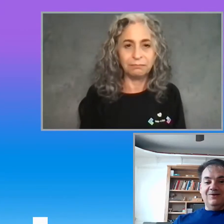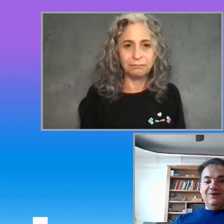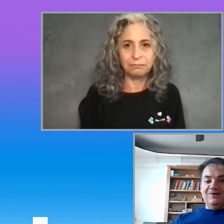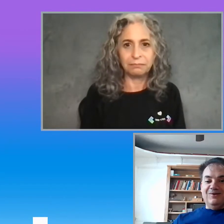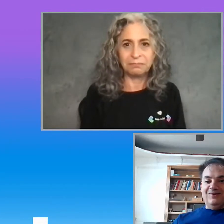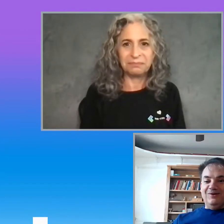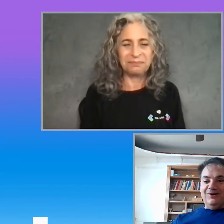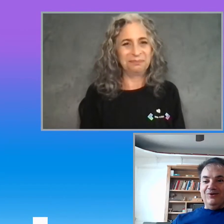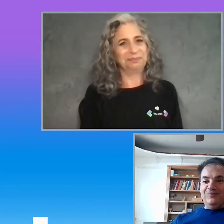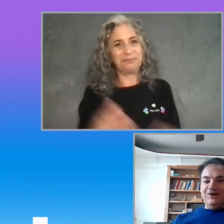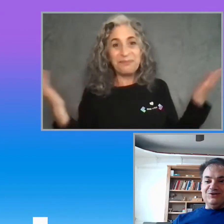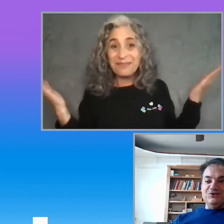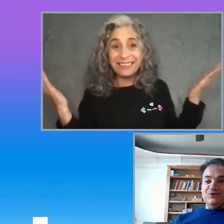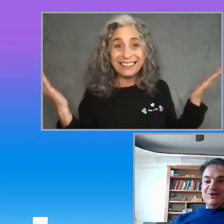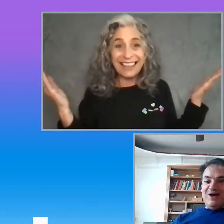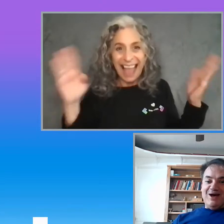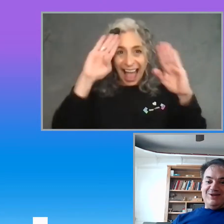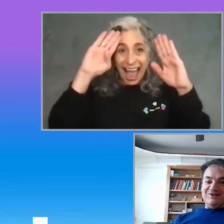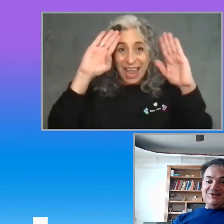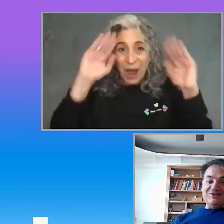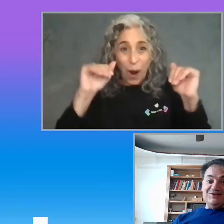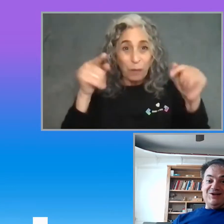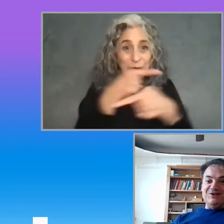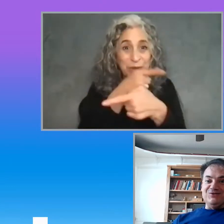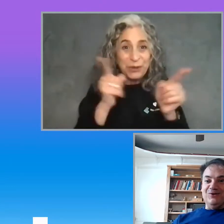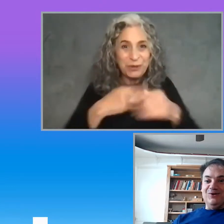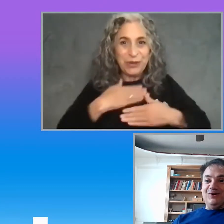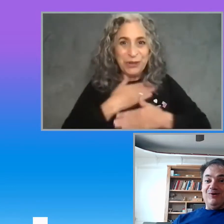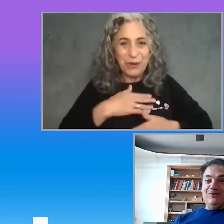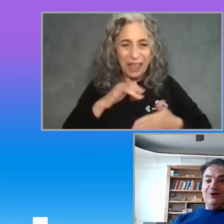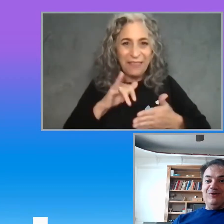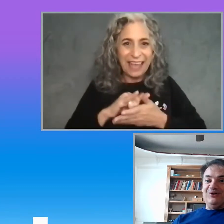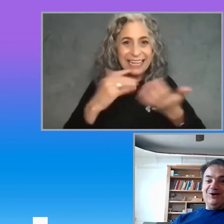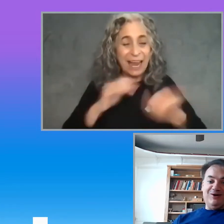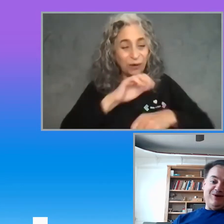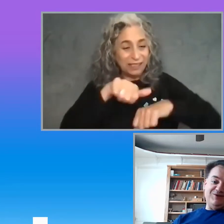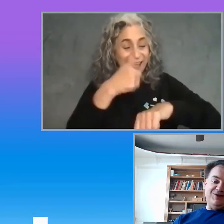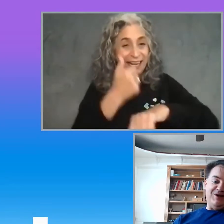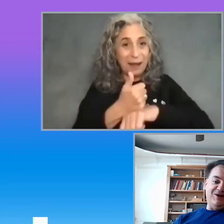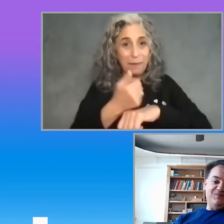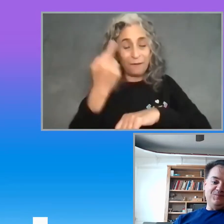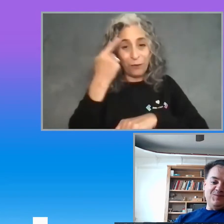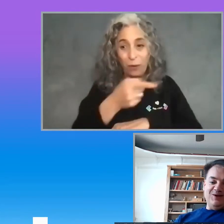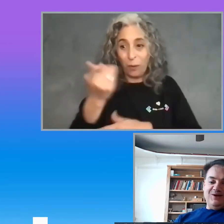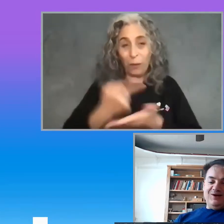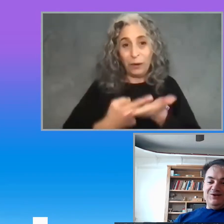Well, I hope you guys enjoyed that. That sets the stage for